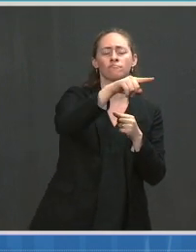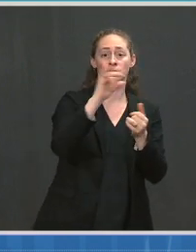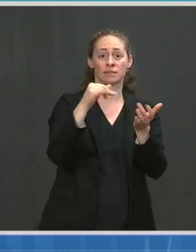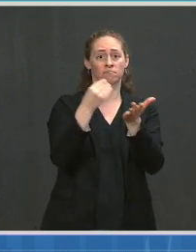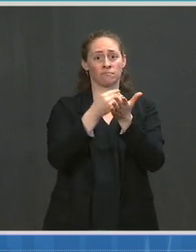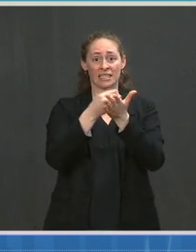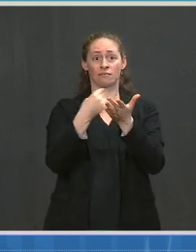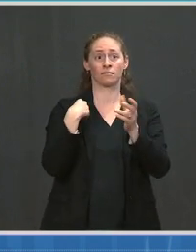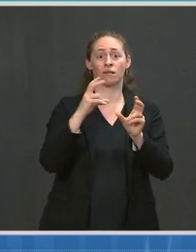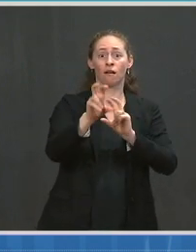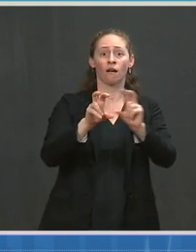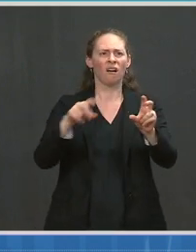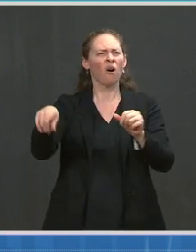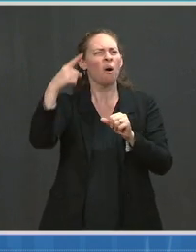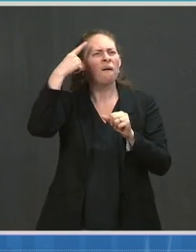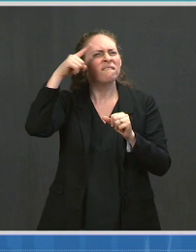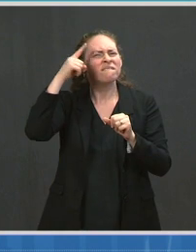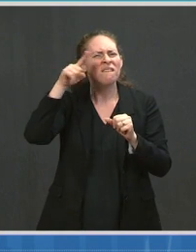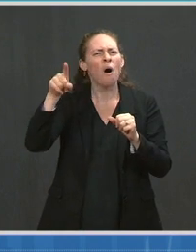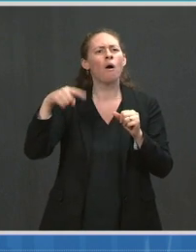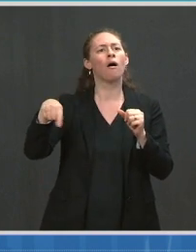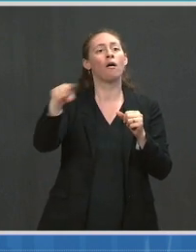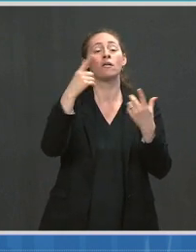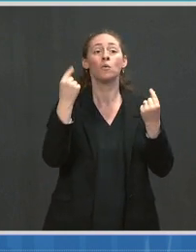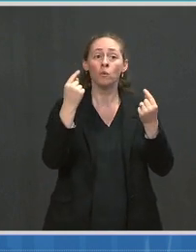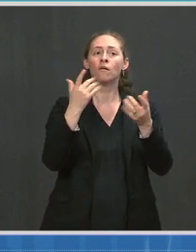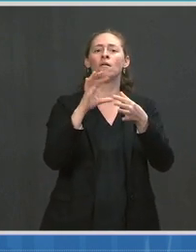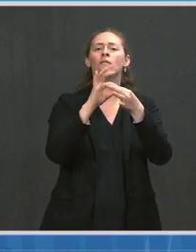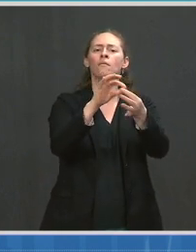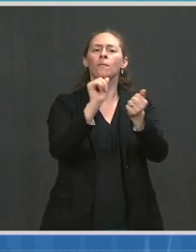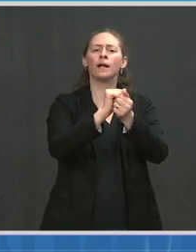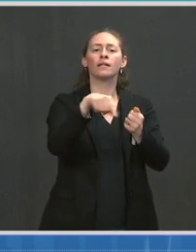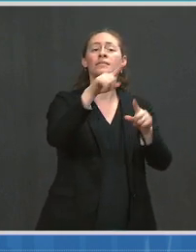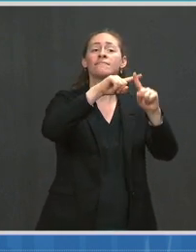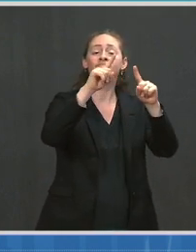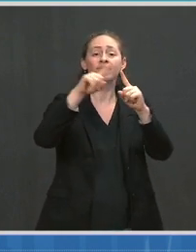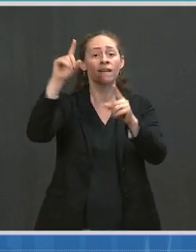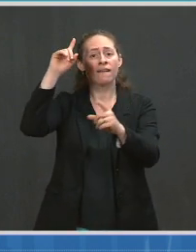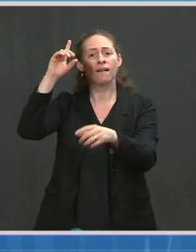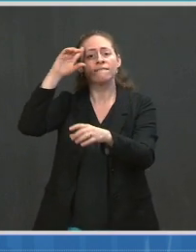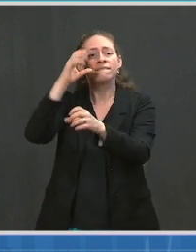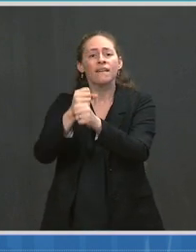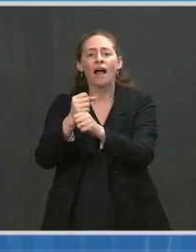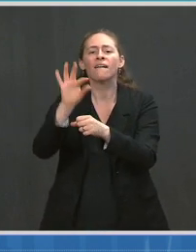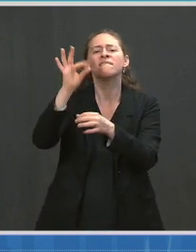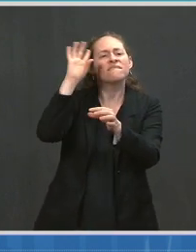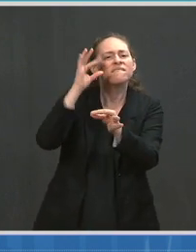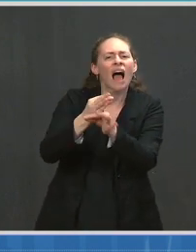faith-based and other community-based organizations, to identify and train trusted messengers in communities